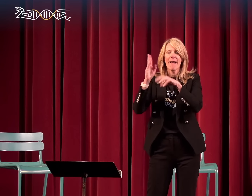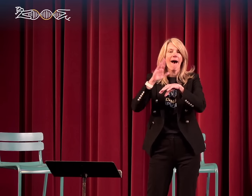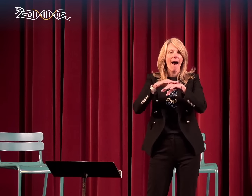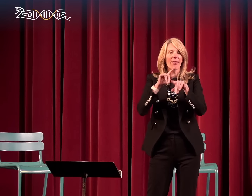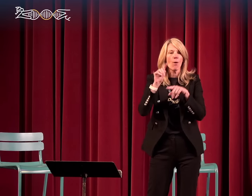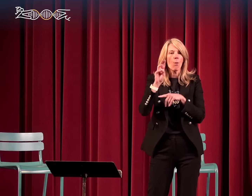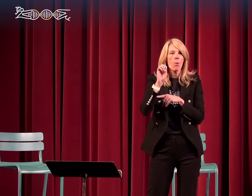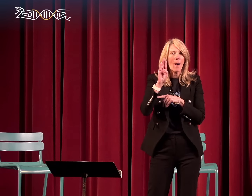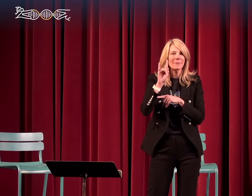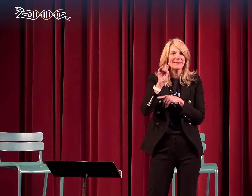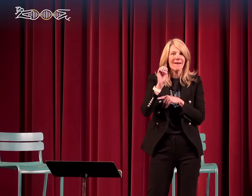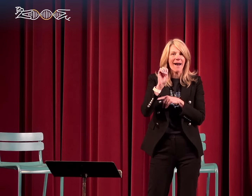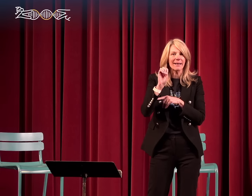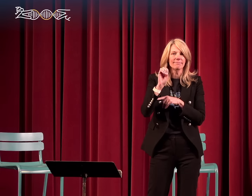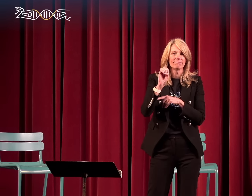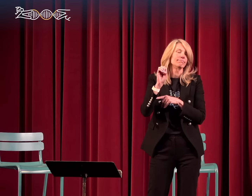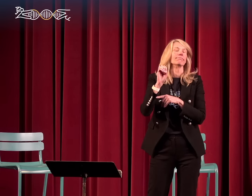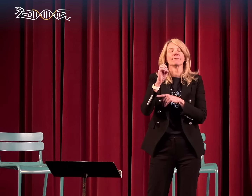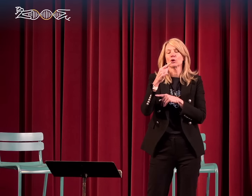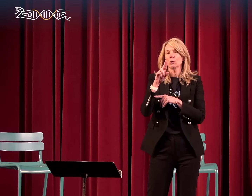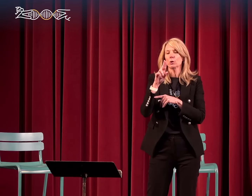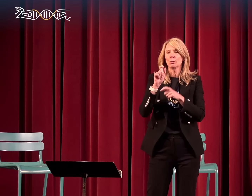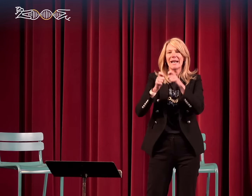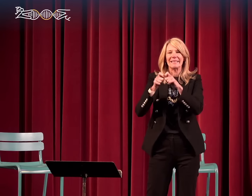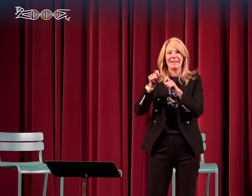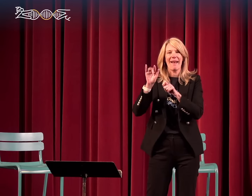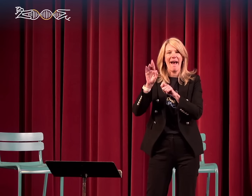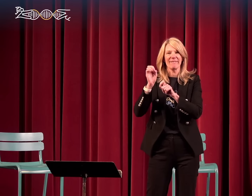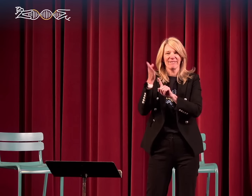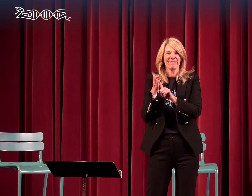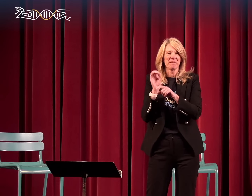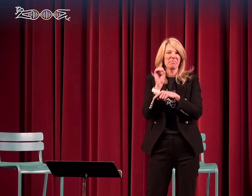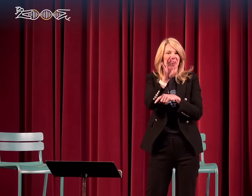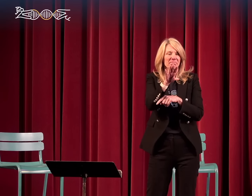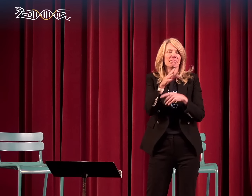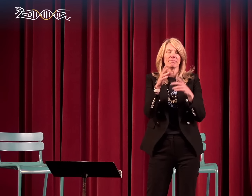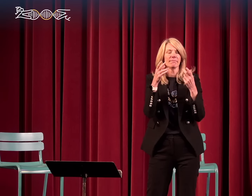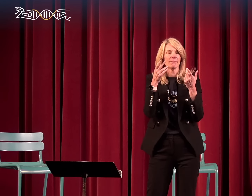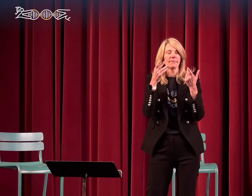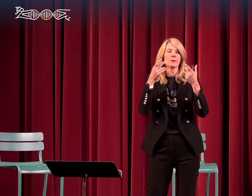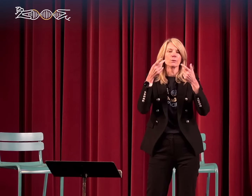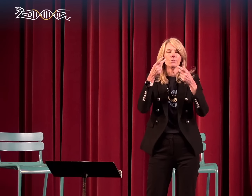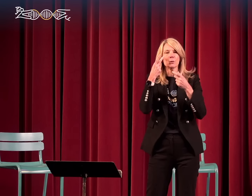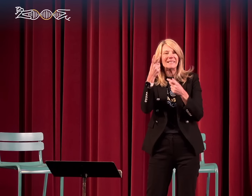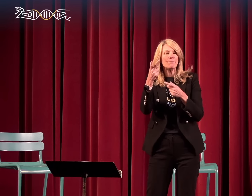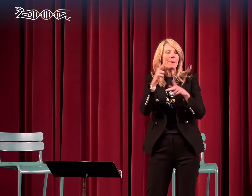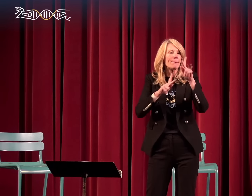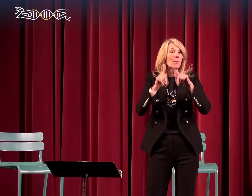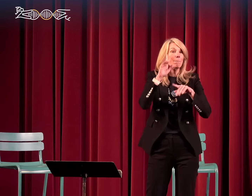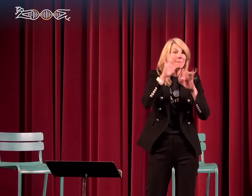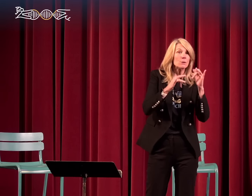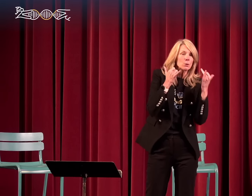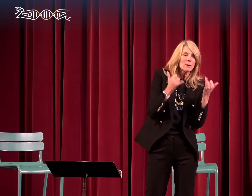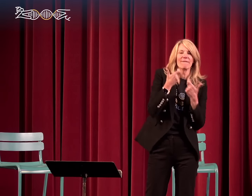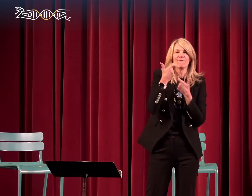person or via life stream, this is going to be posted on website. It will be at the website you can find that it will be edited and posted